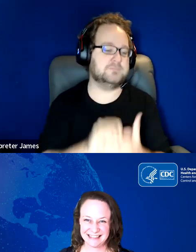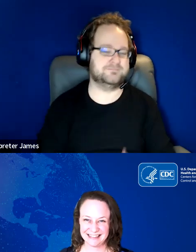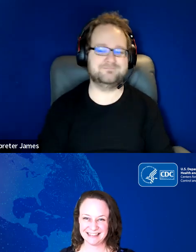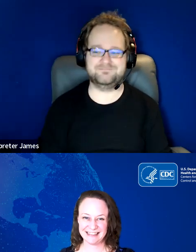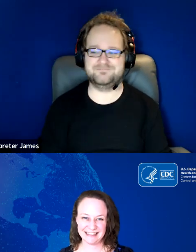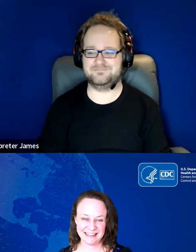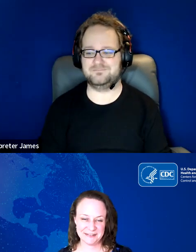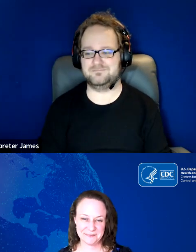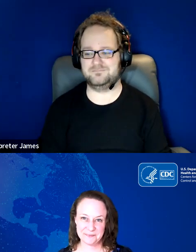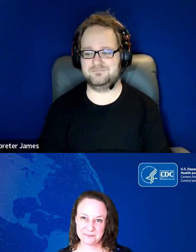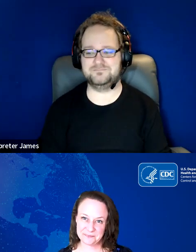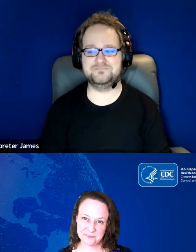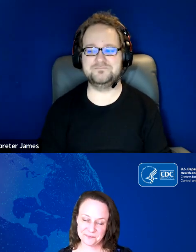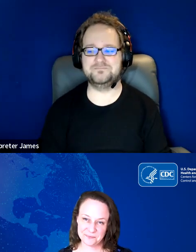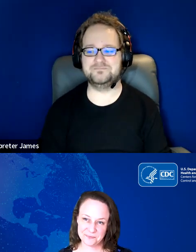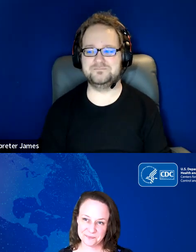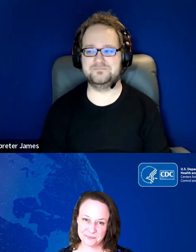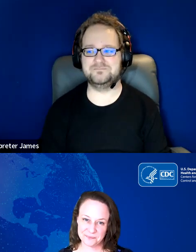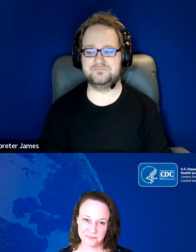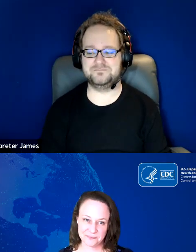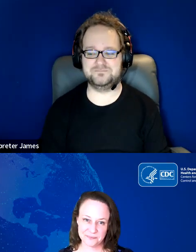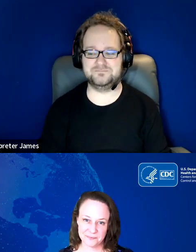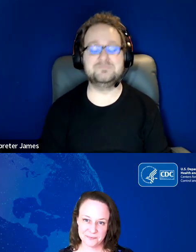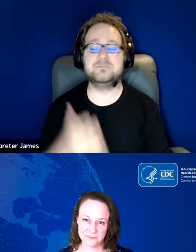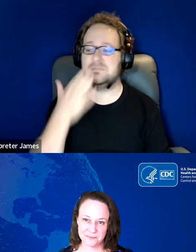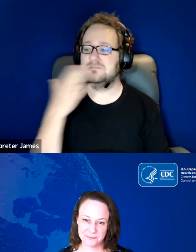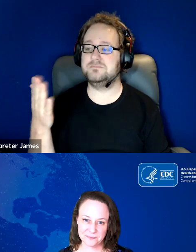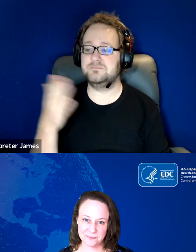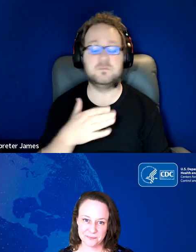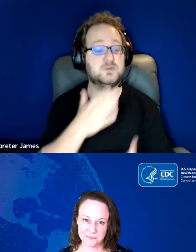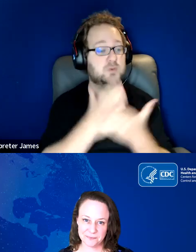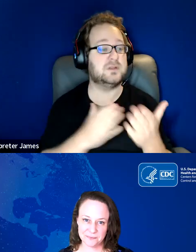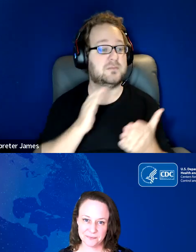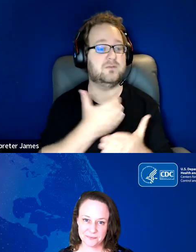» Moderator: Thank you. Some of our local communities have